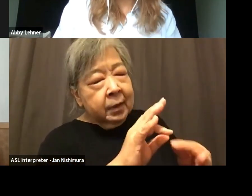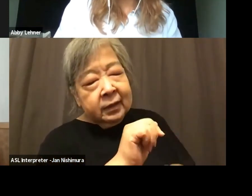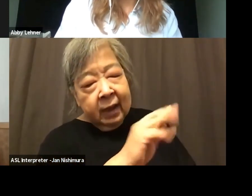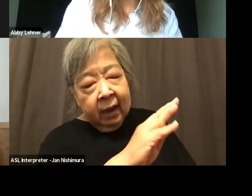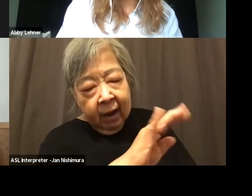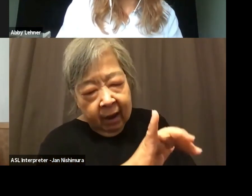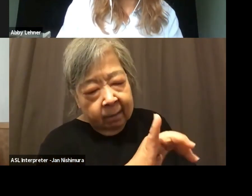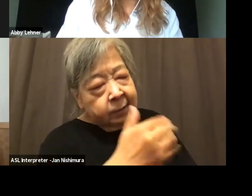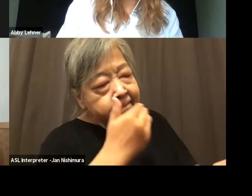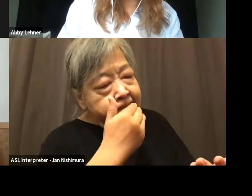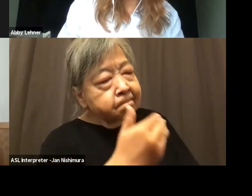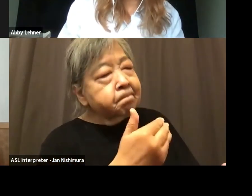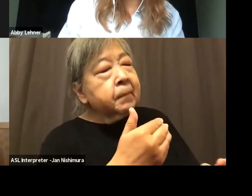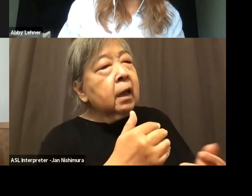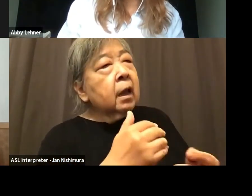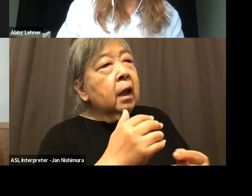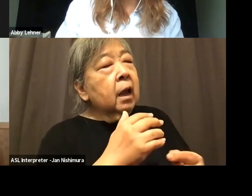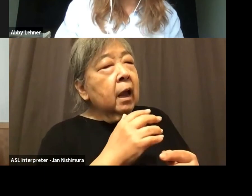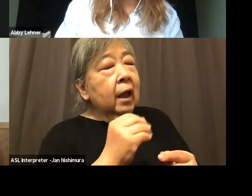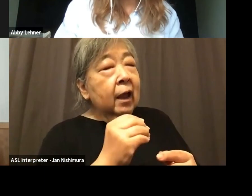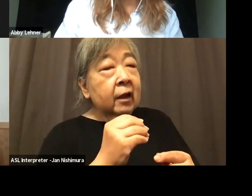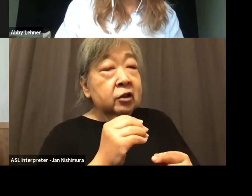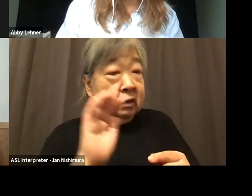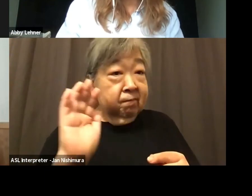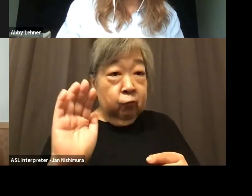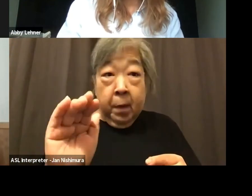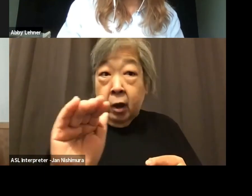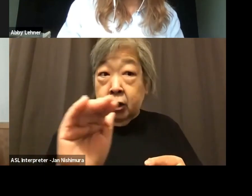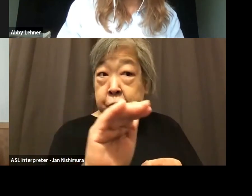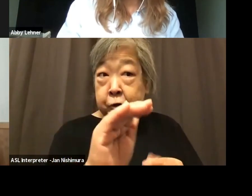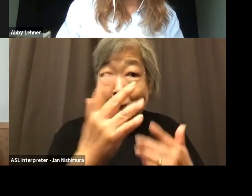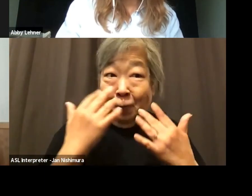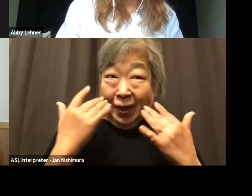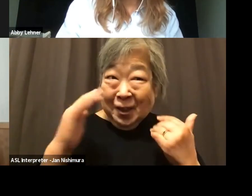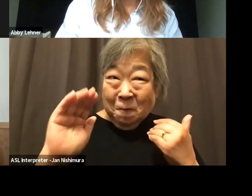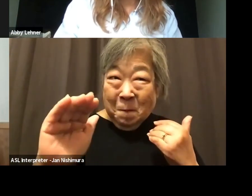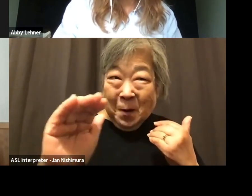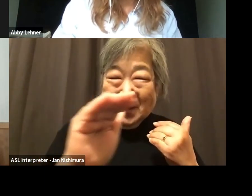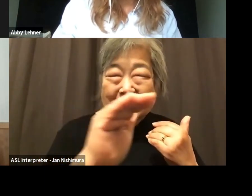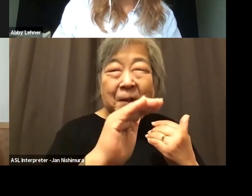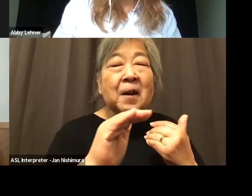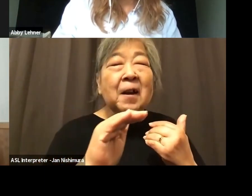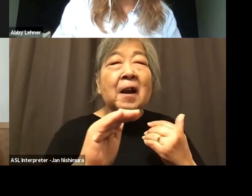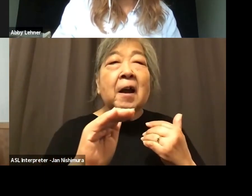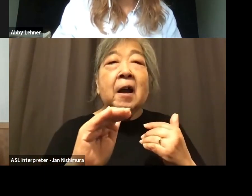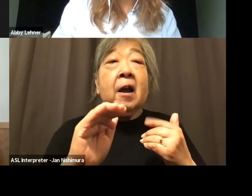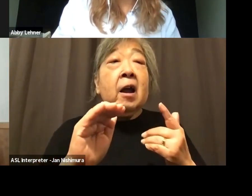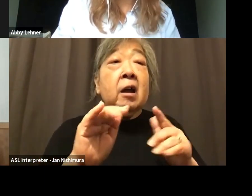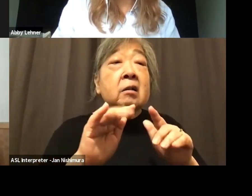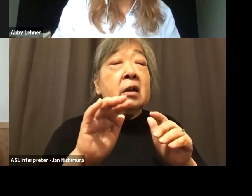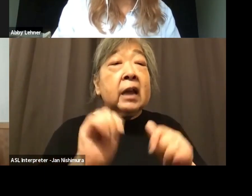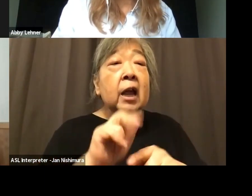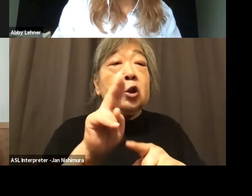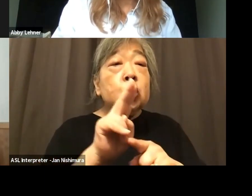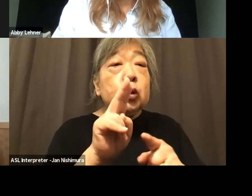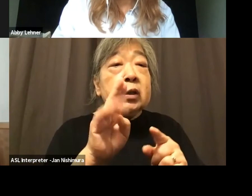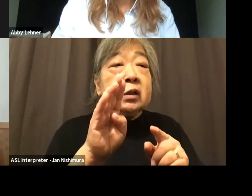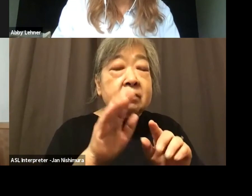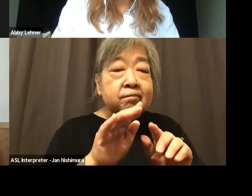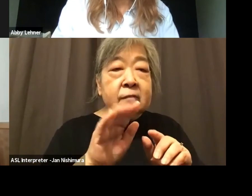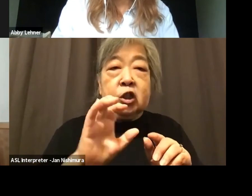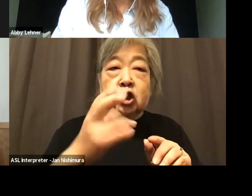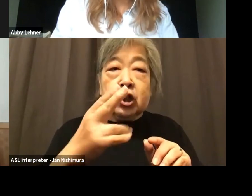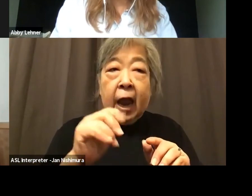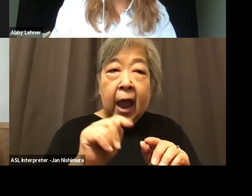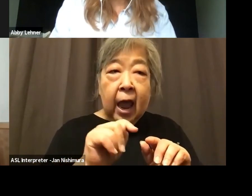And just as a friendly reminder, you can chat comments or questions to Johileny and also